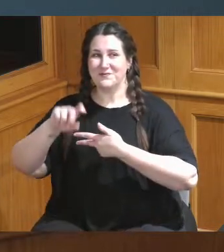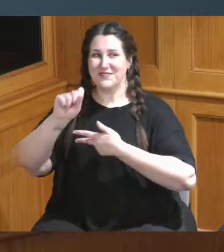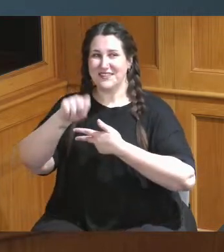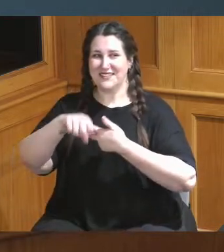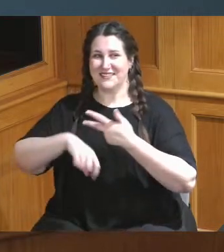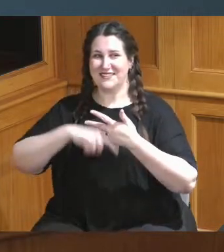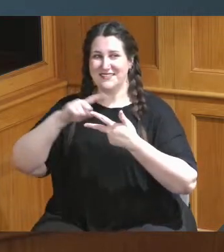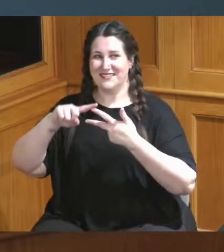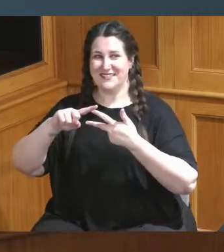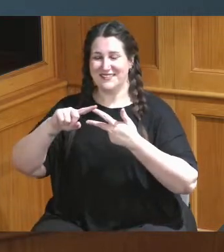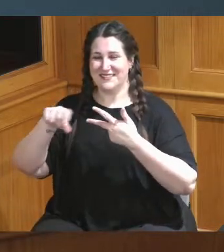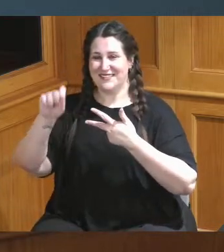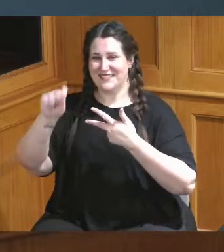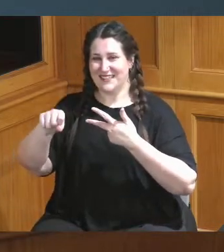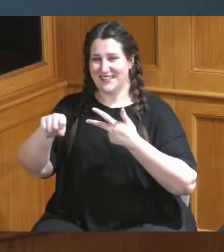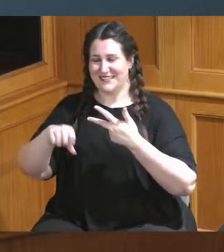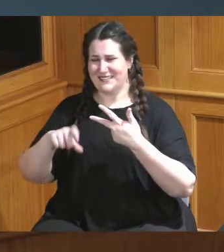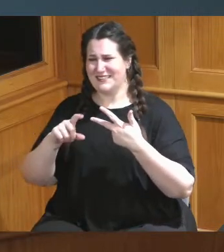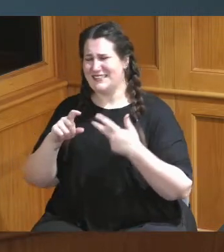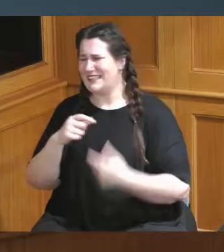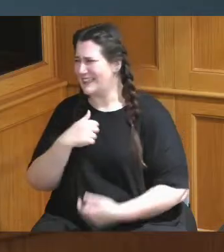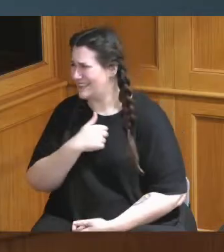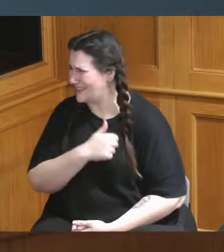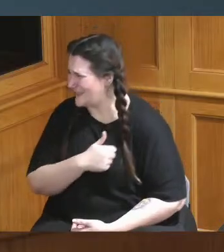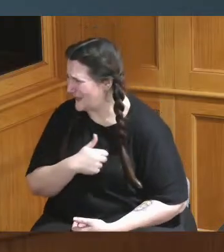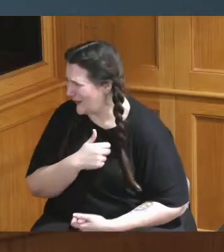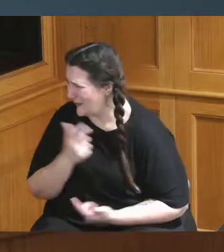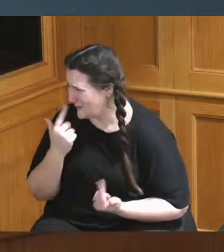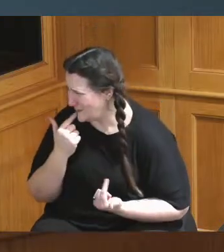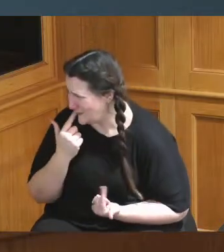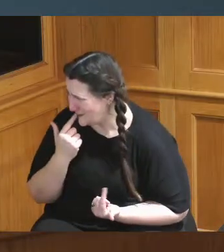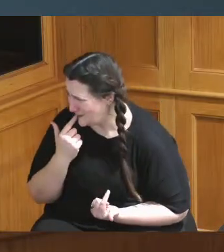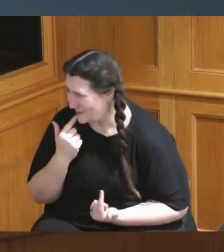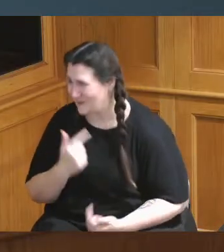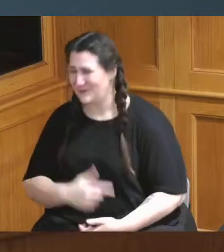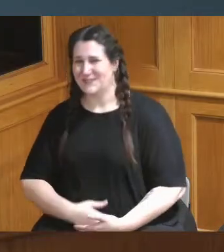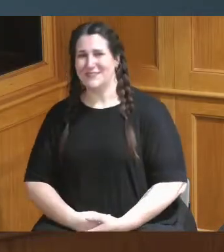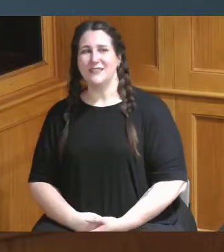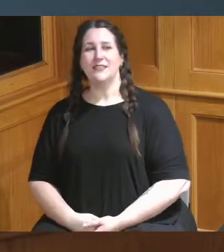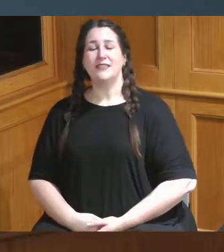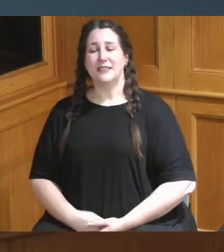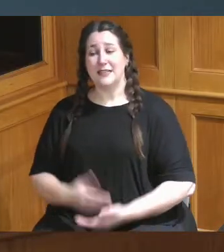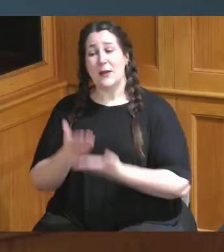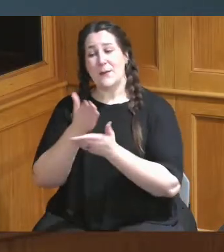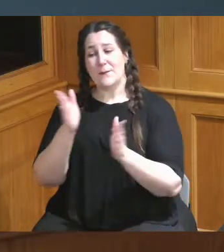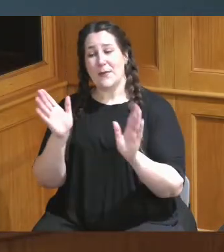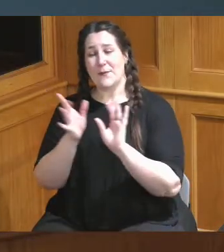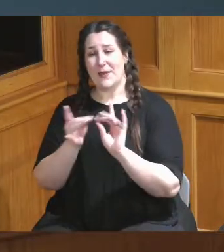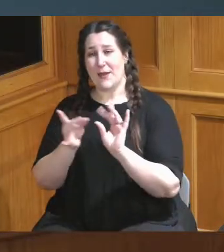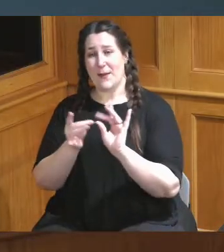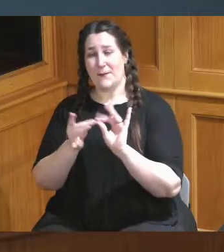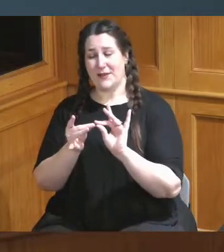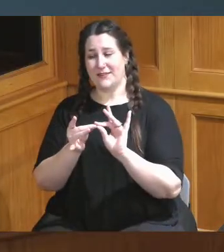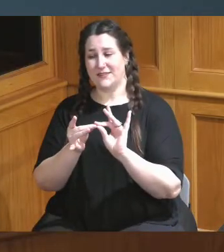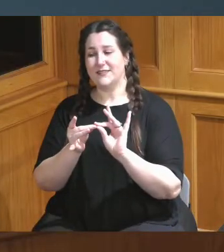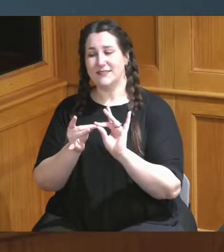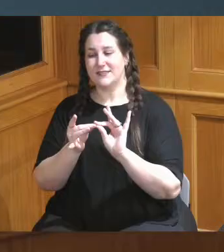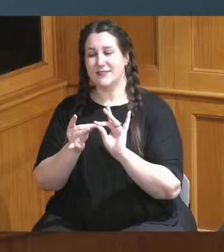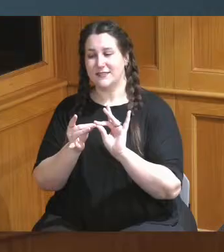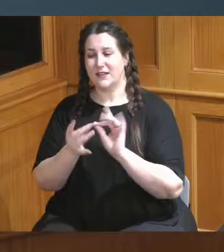Yes. Commissioner Reece? Yes. Okay. Very good. We have some public comments. I have four cards here.